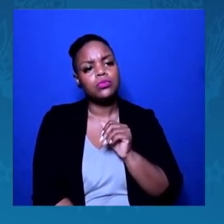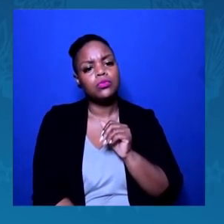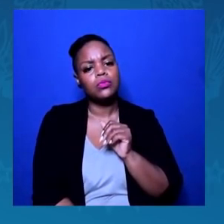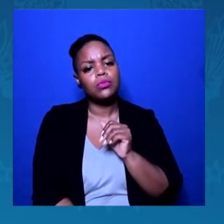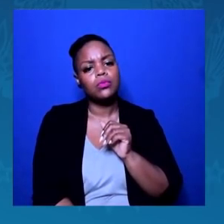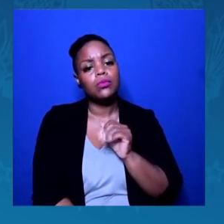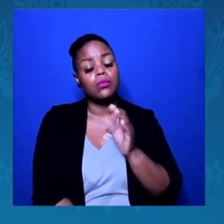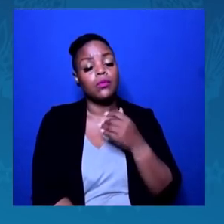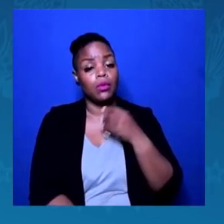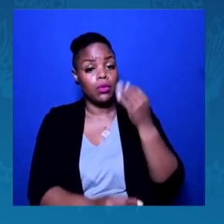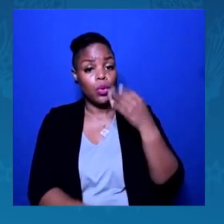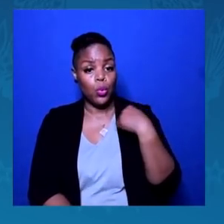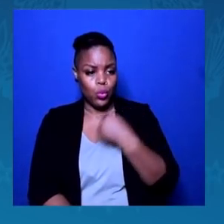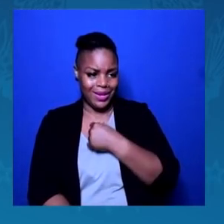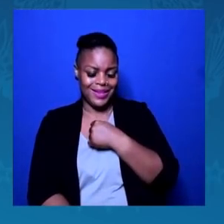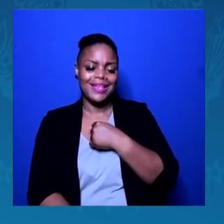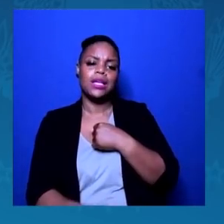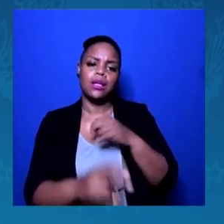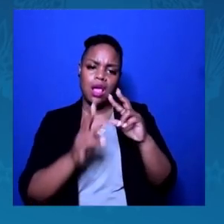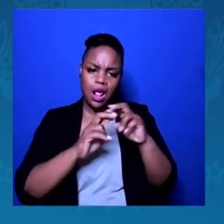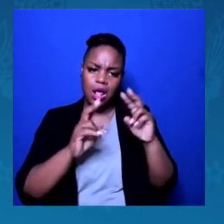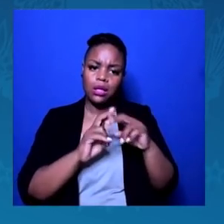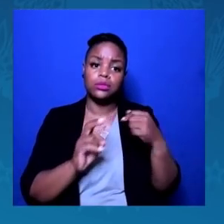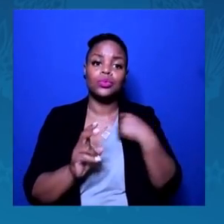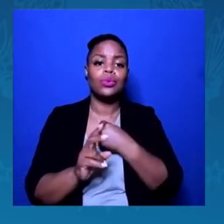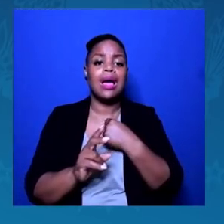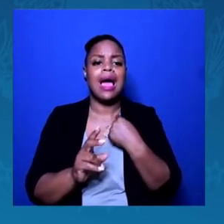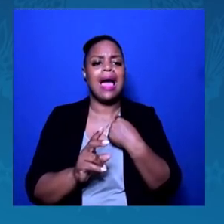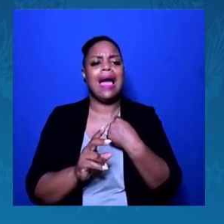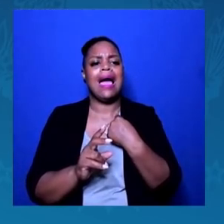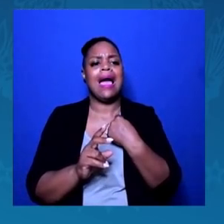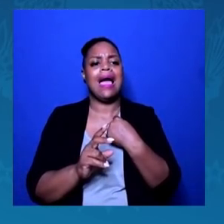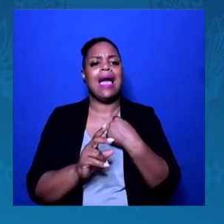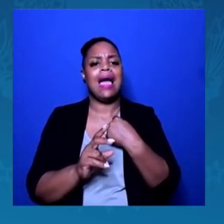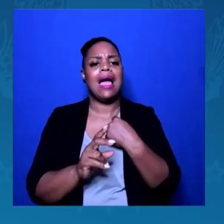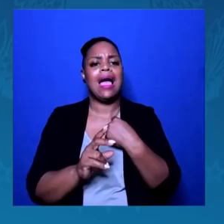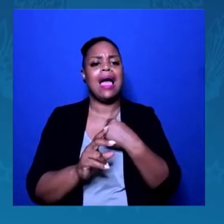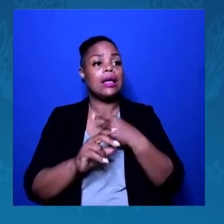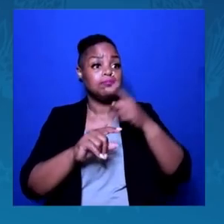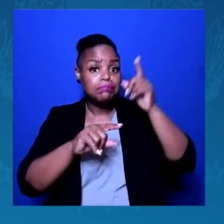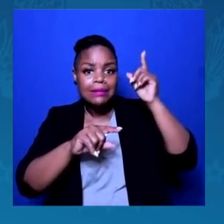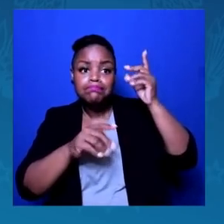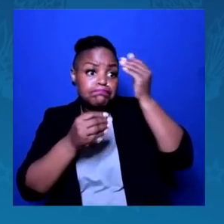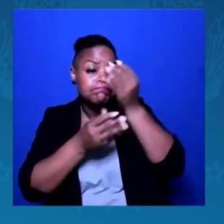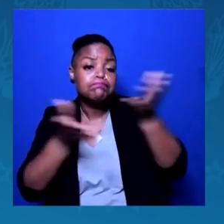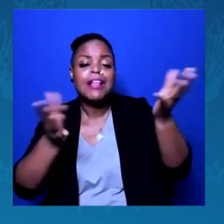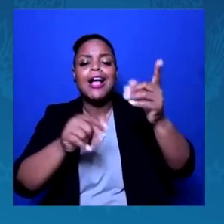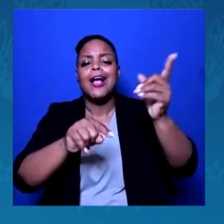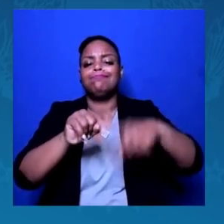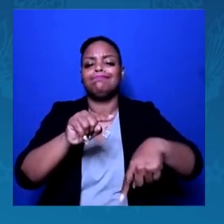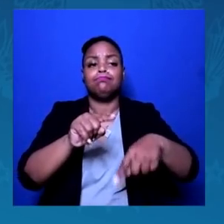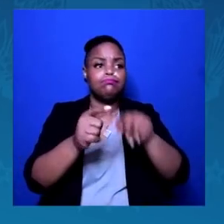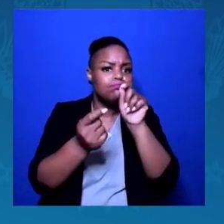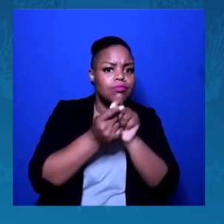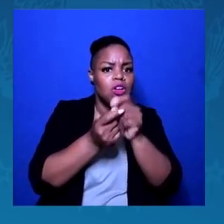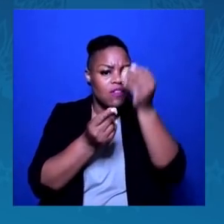But on your point about embassy staff, I've met with them today and then also saw them yesterday during the lease signing ceremony.